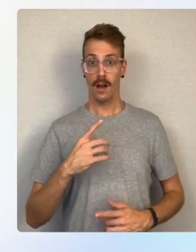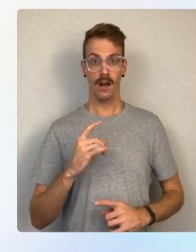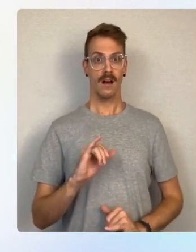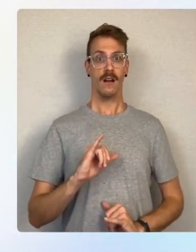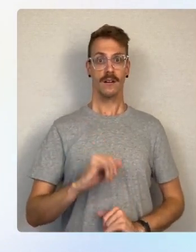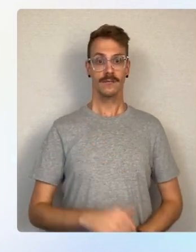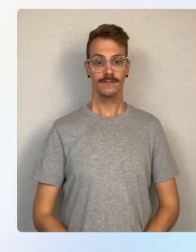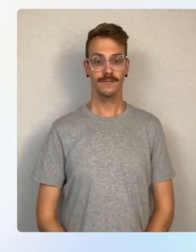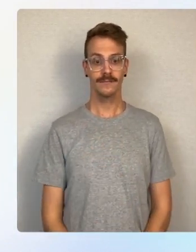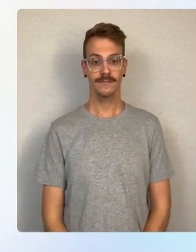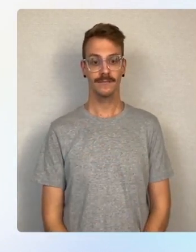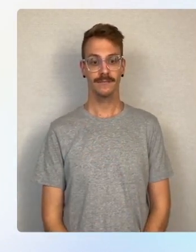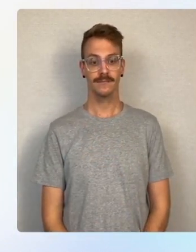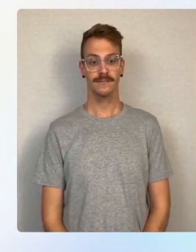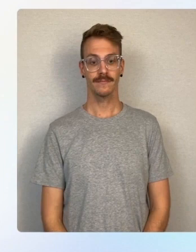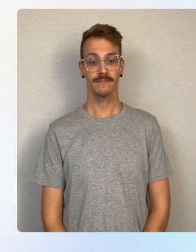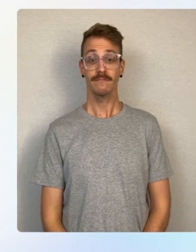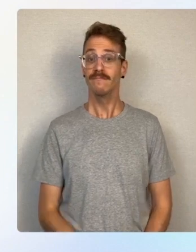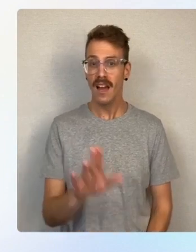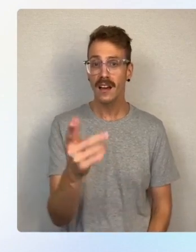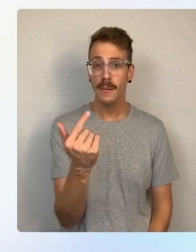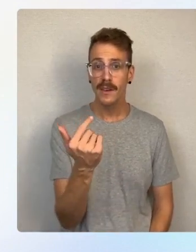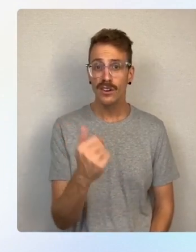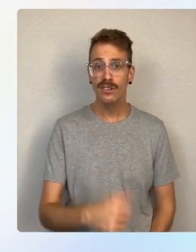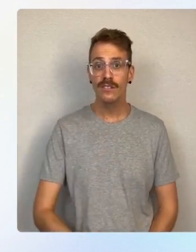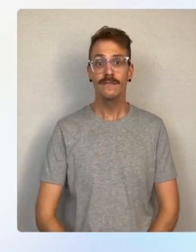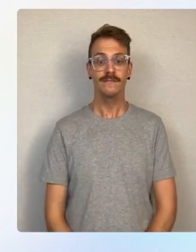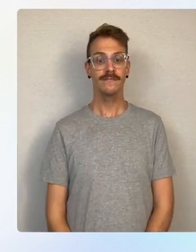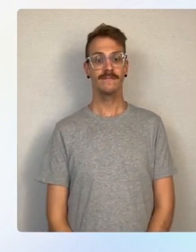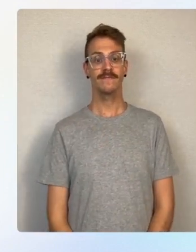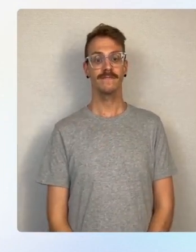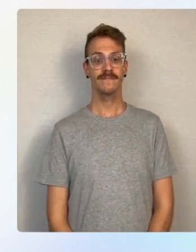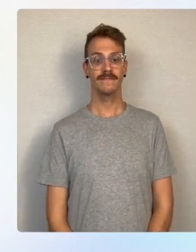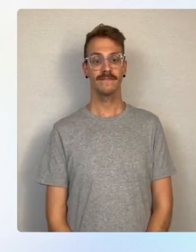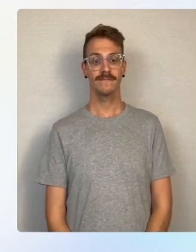(sigh) (gasp) (yelling) [Woman] Come here.